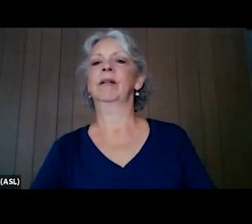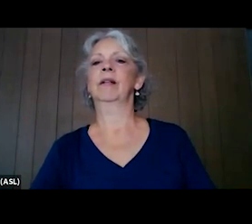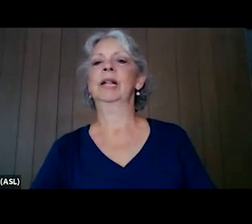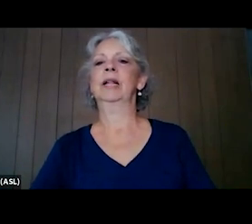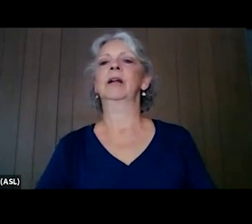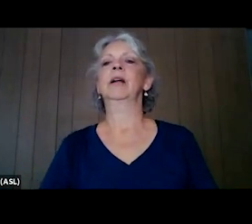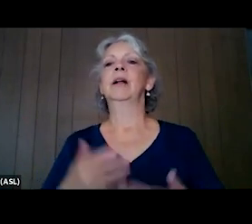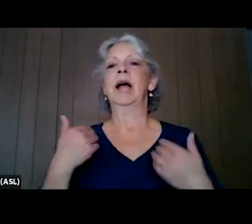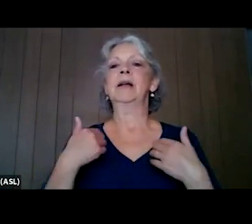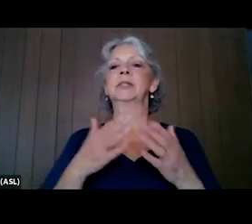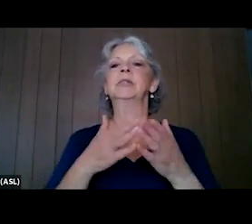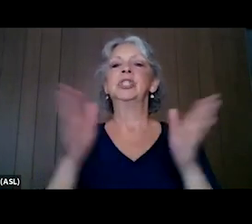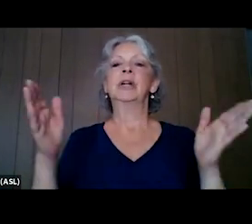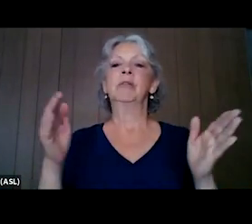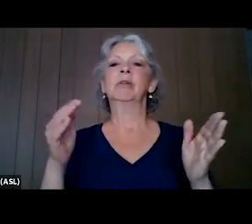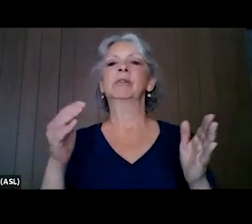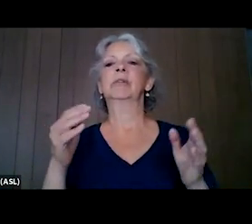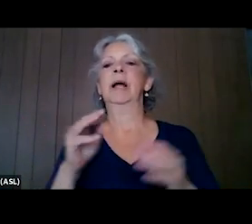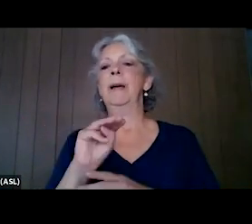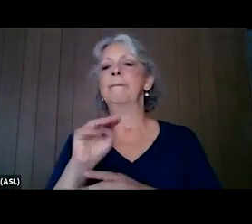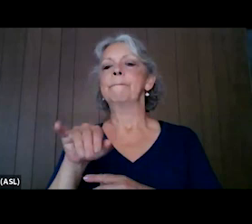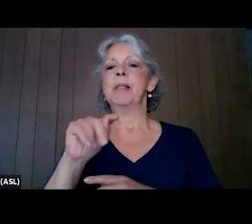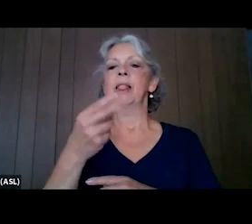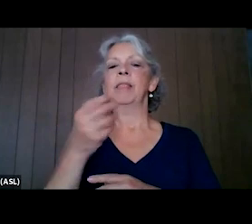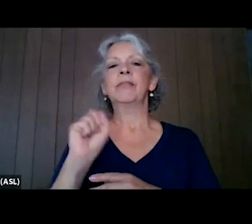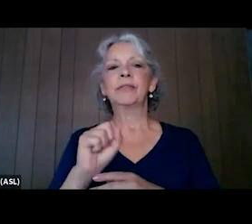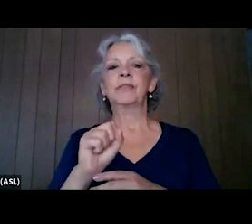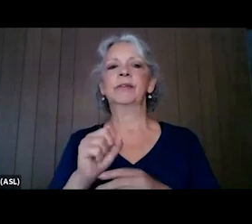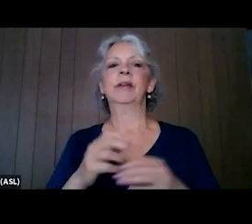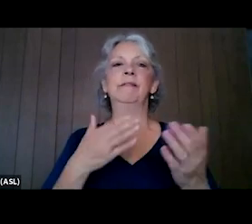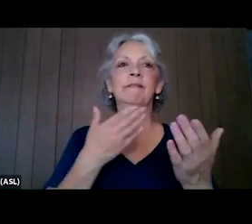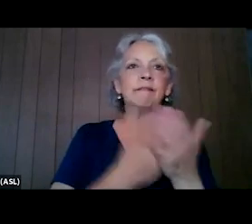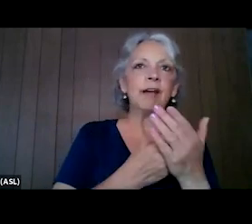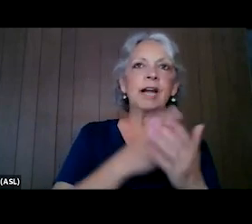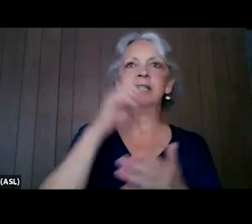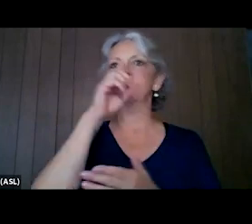you know, myths and facts and fictions surrounding xylazine, which obviously, you know, in Philadelphia